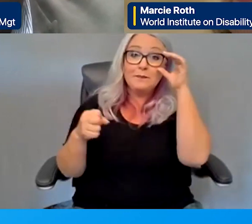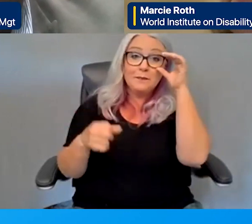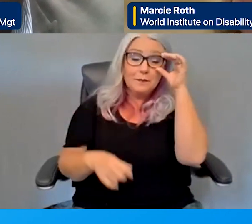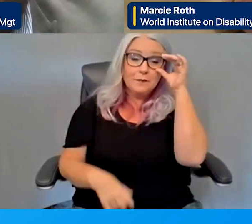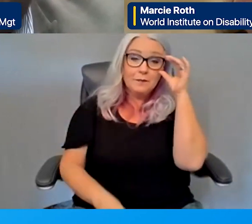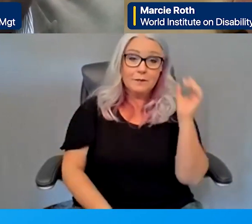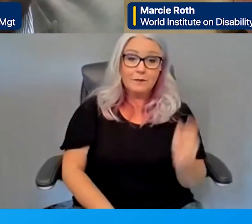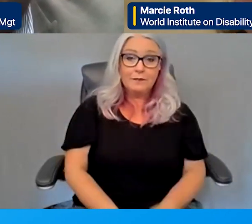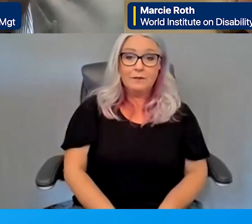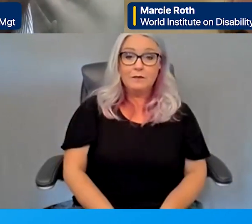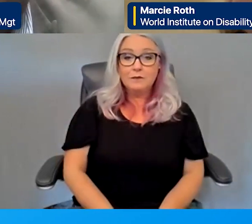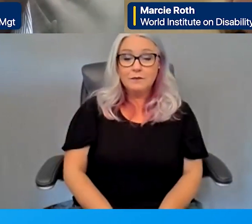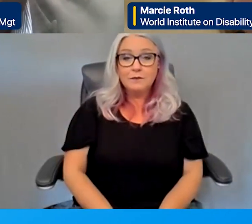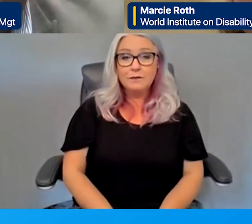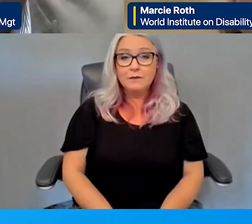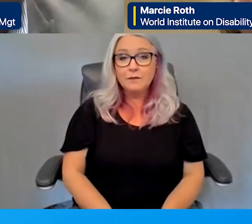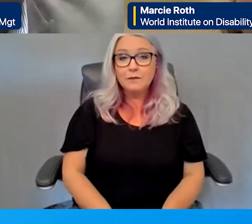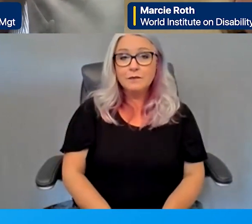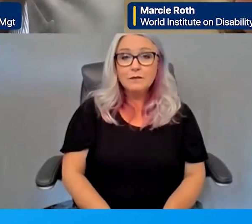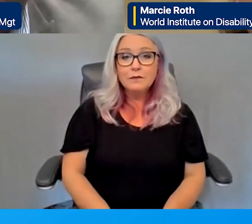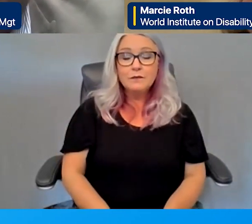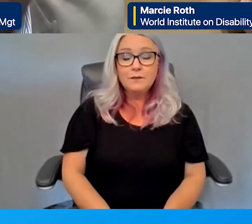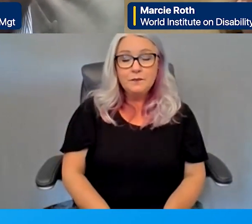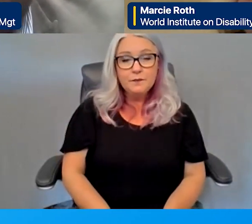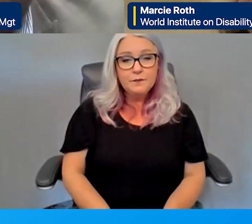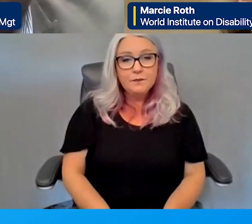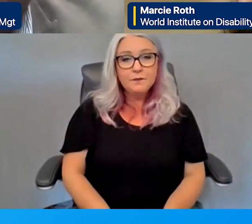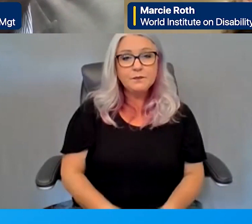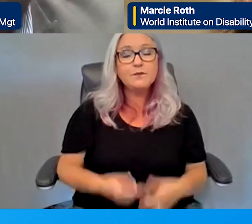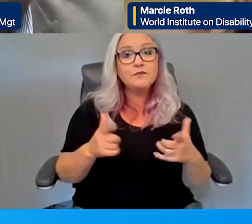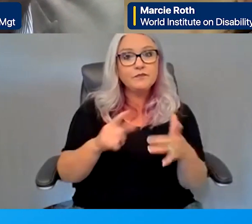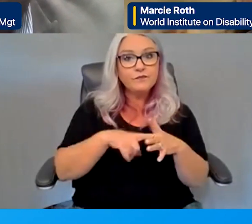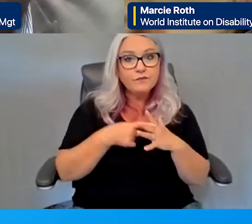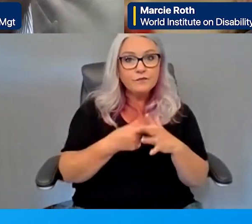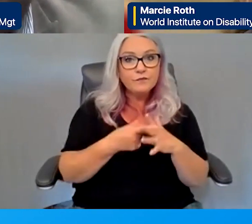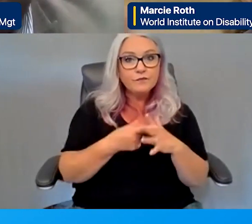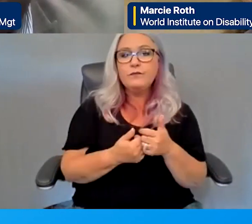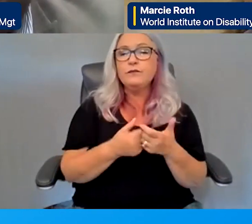let's begin with the billions and billions of dollars that are